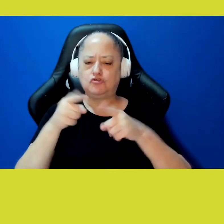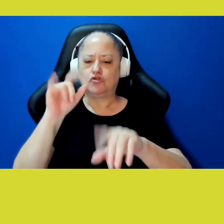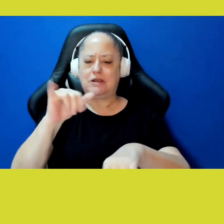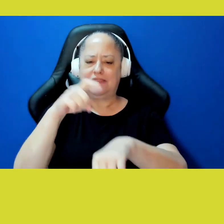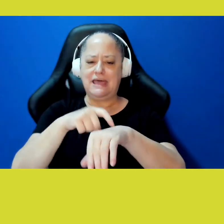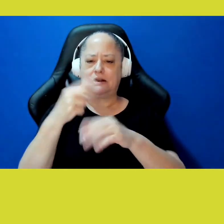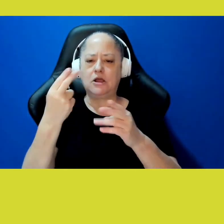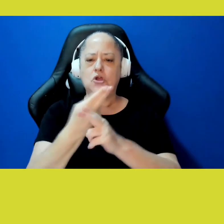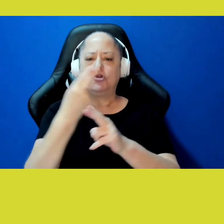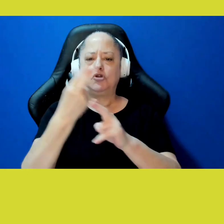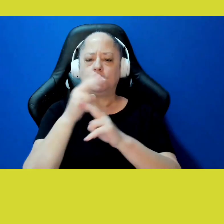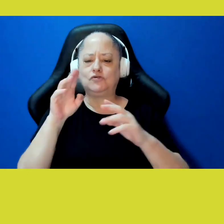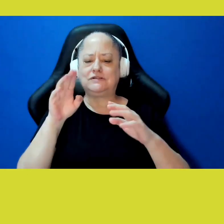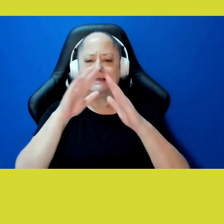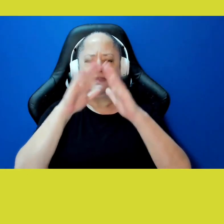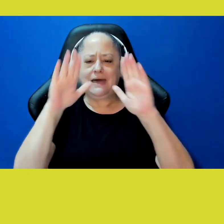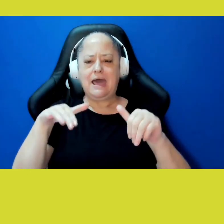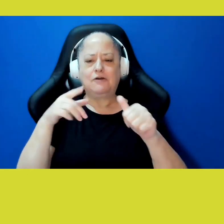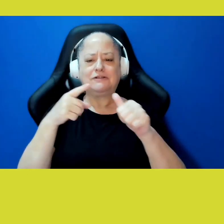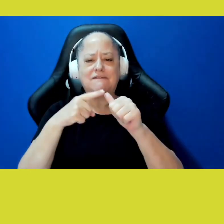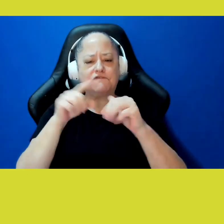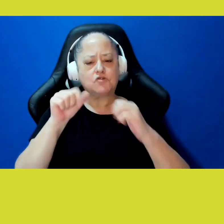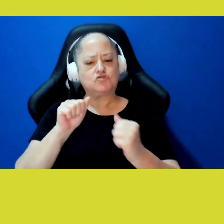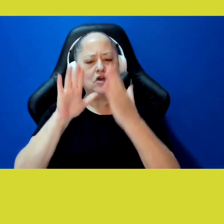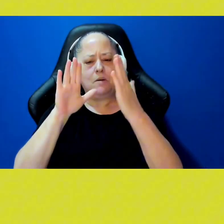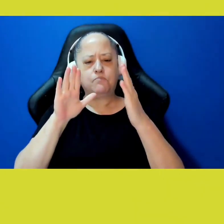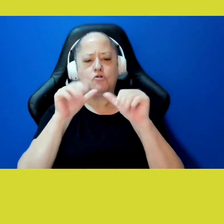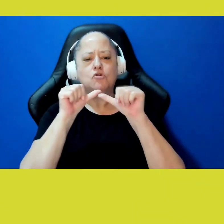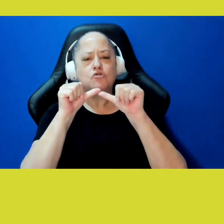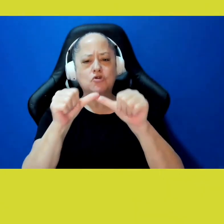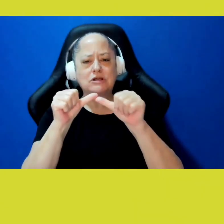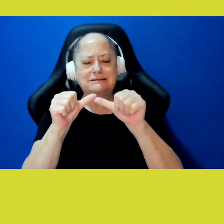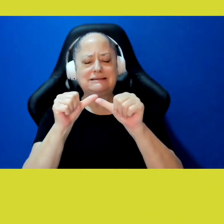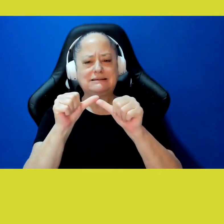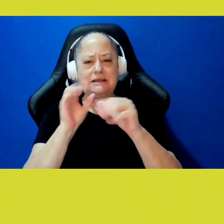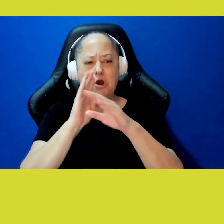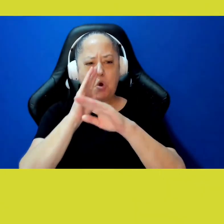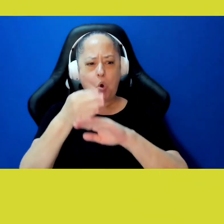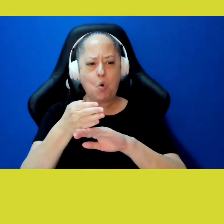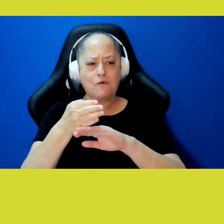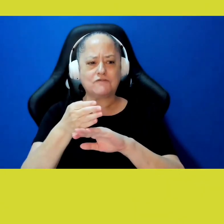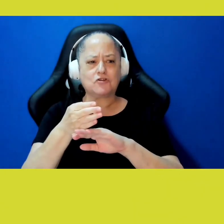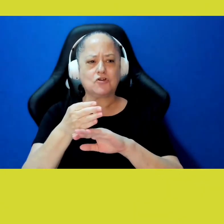approach um consistently over over all of these years